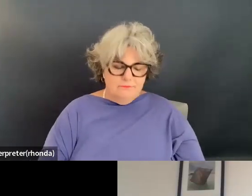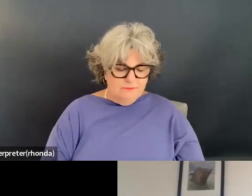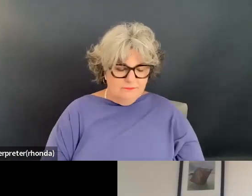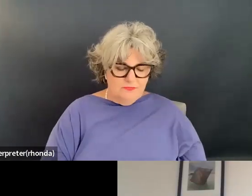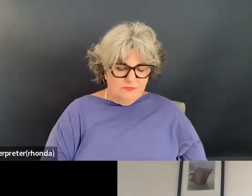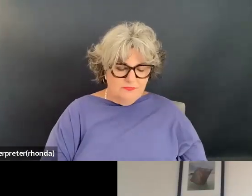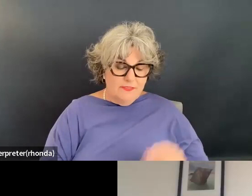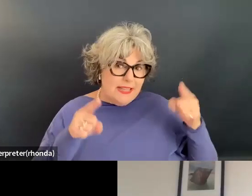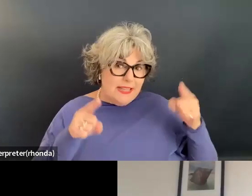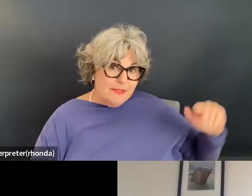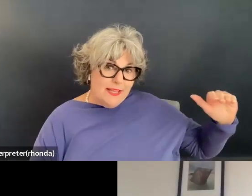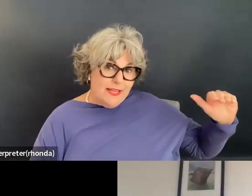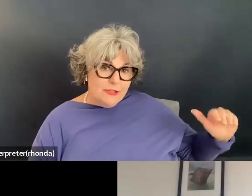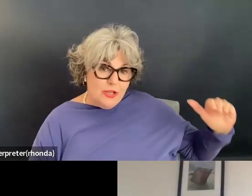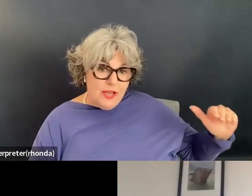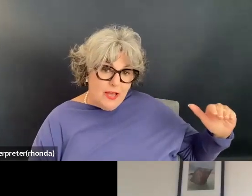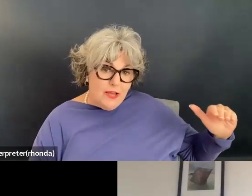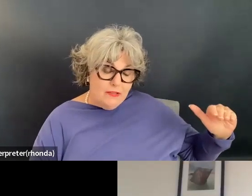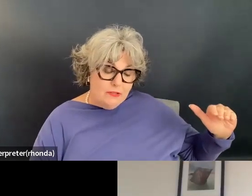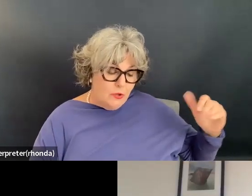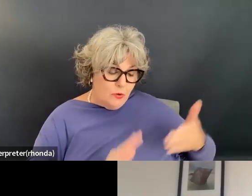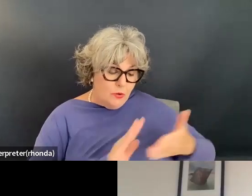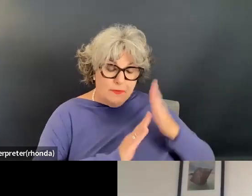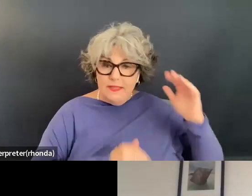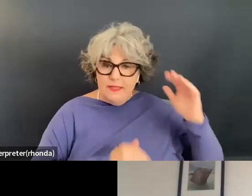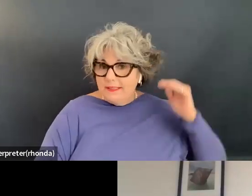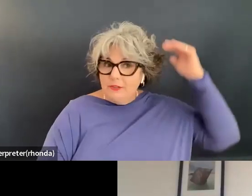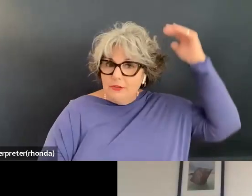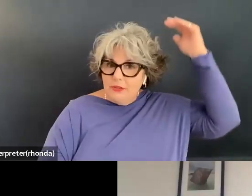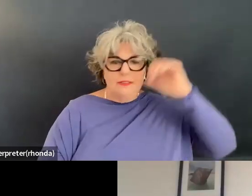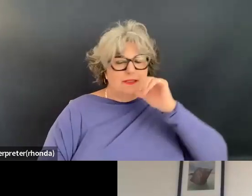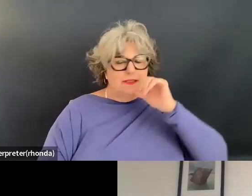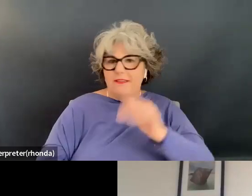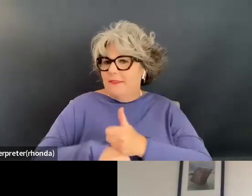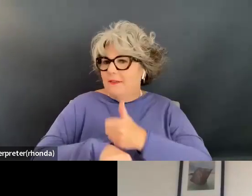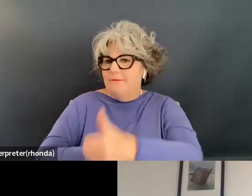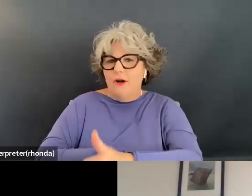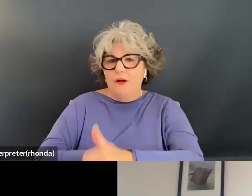or even sometimes even they're adult, it's not their fault. And yeah.